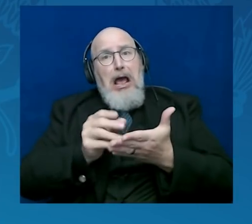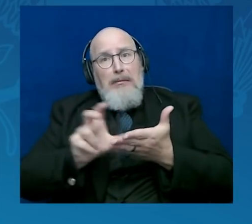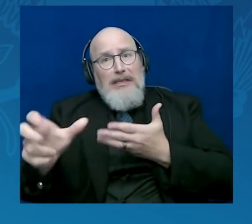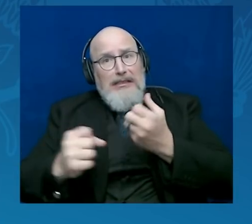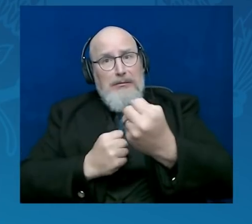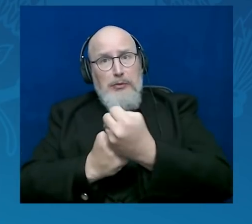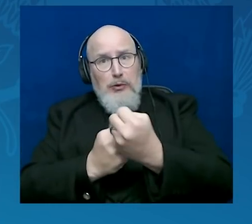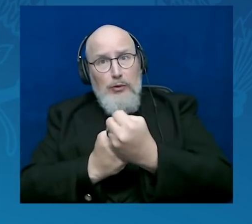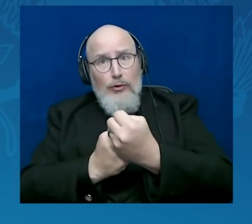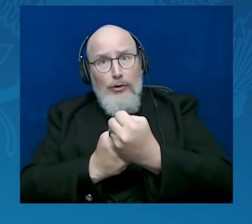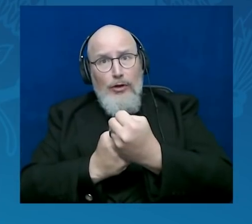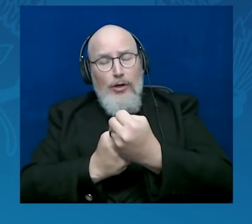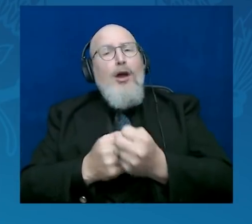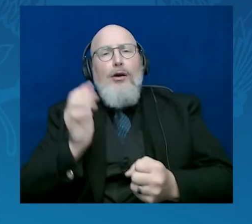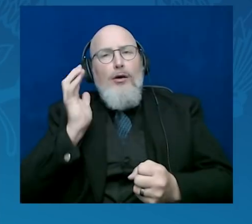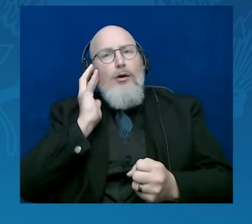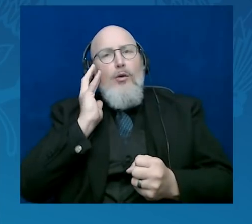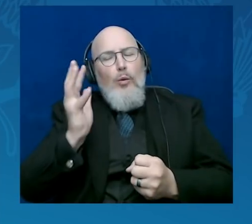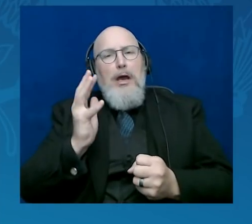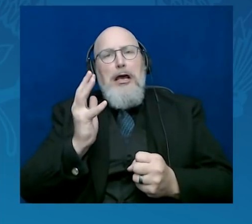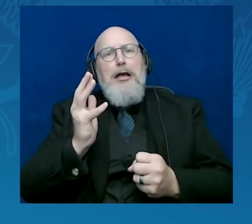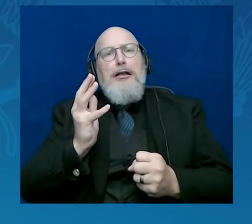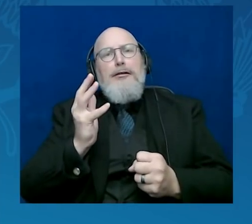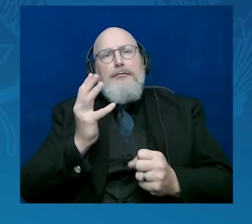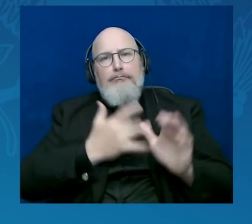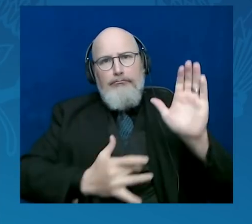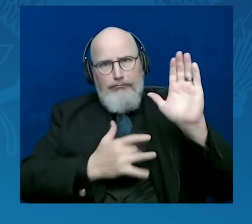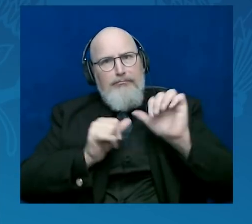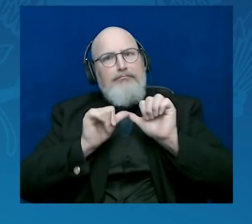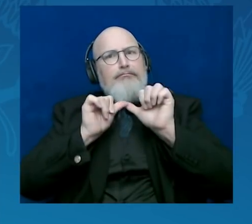And we will continue to support the people of Ukraine.